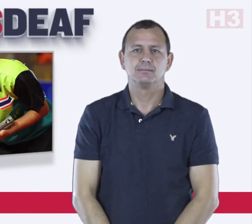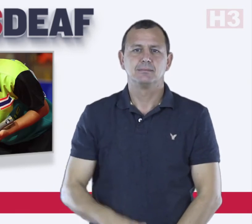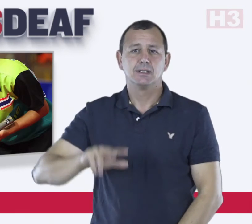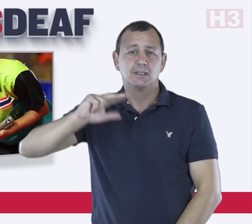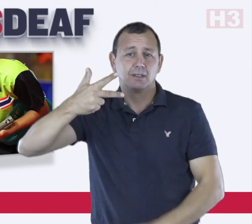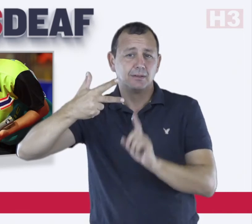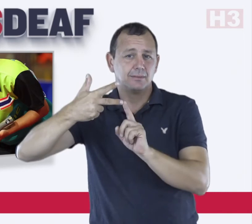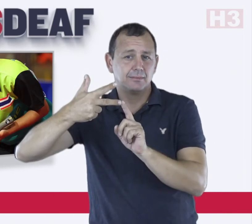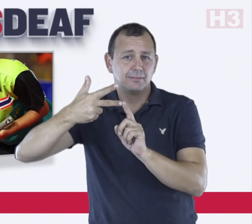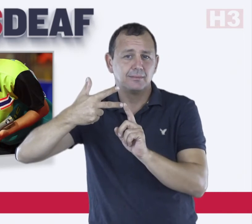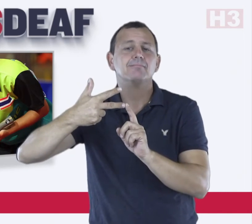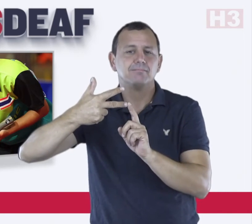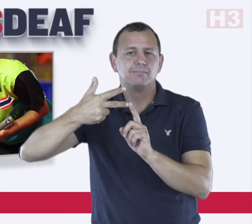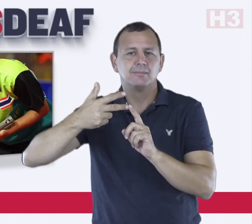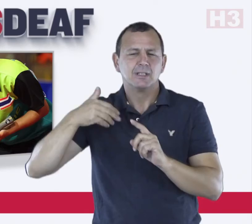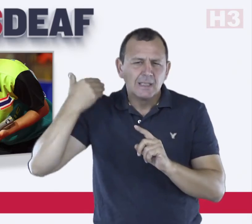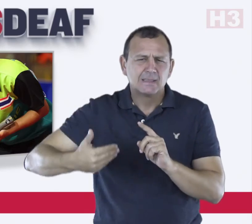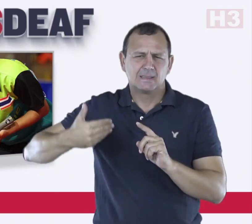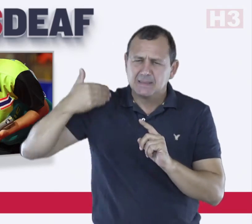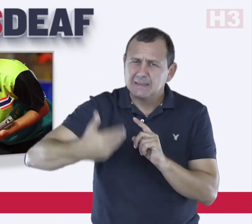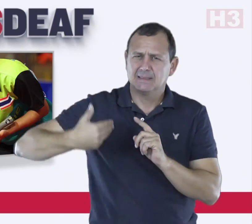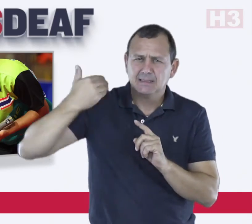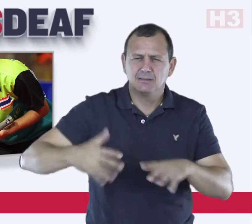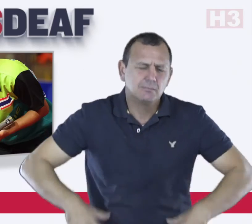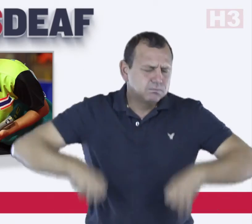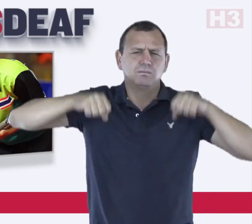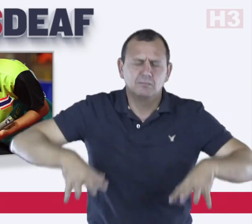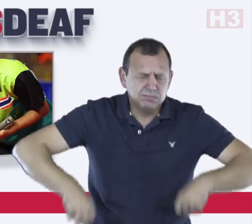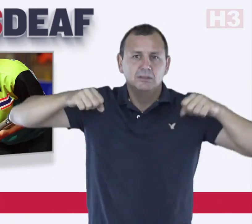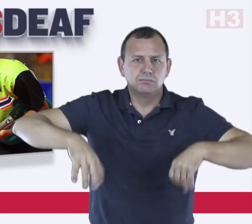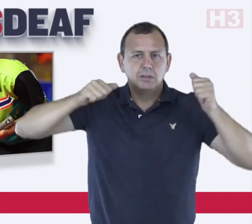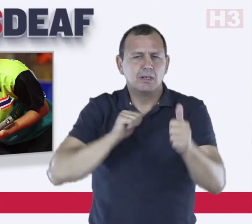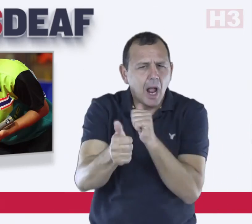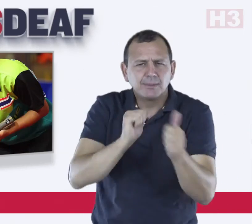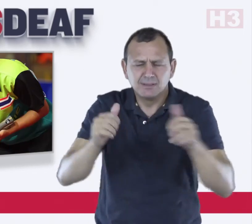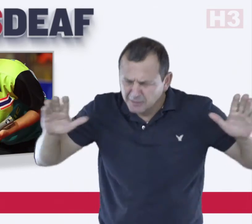Thirdly, to continue host various competitions